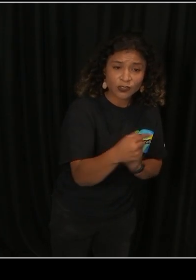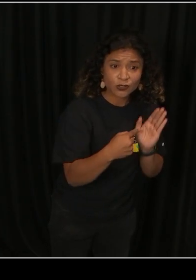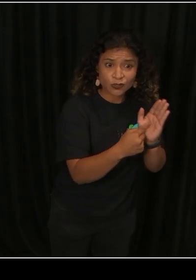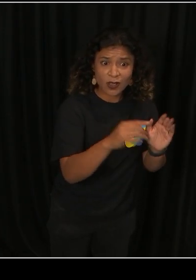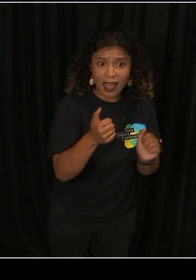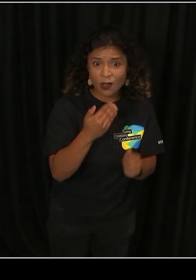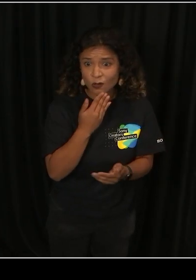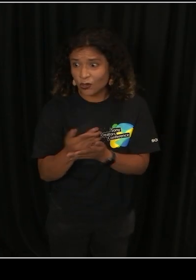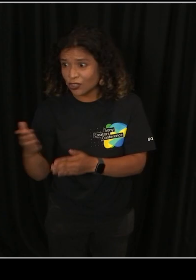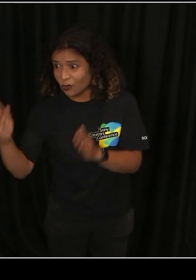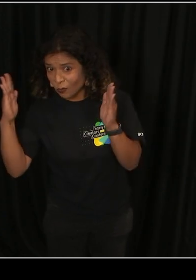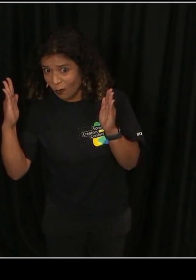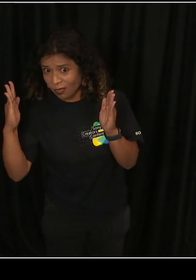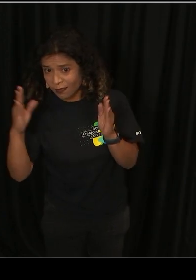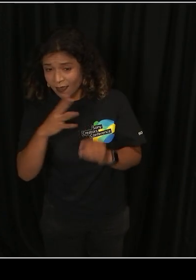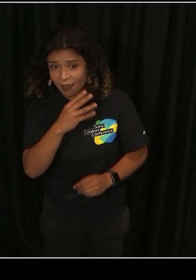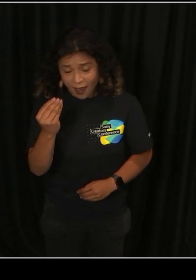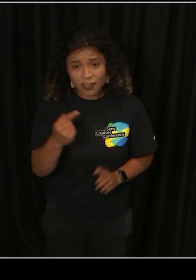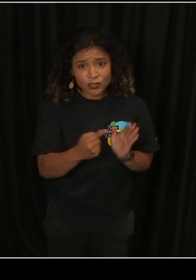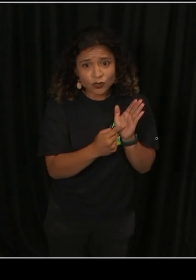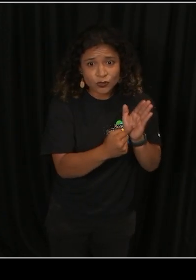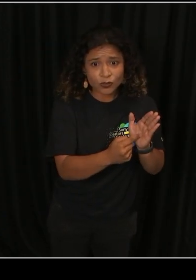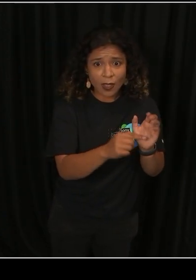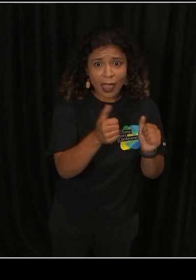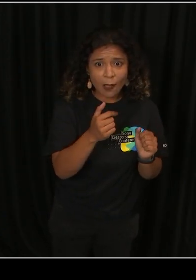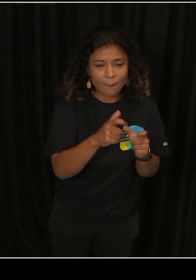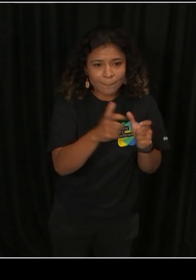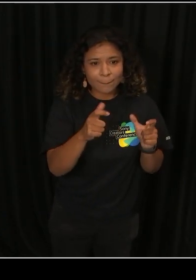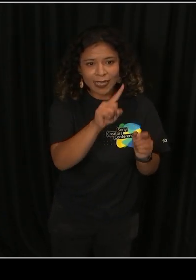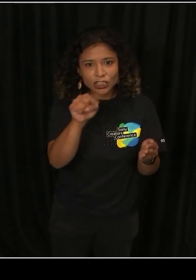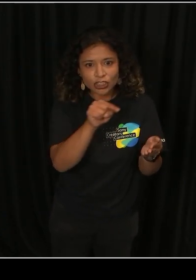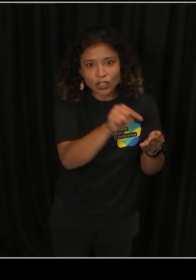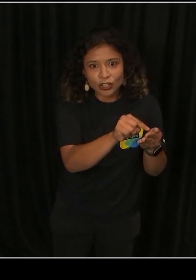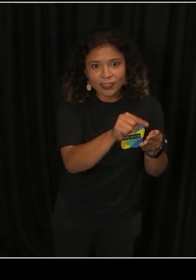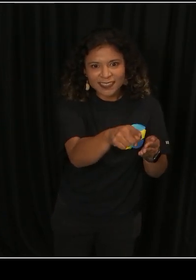but also, you know, how big of a target the striker had to hit.